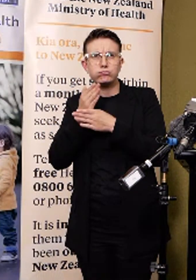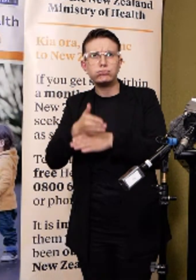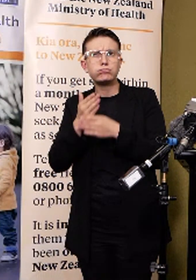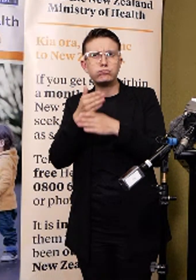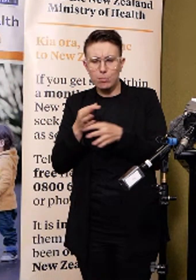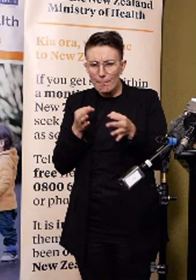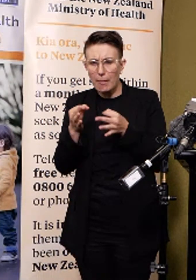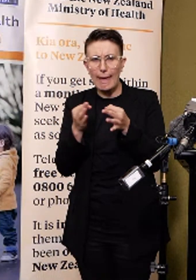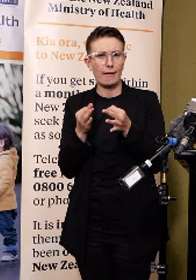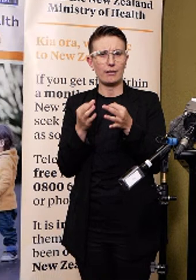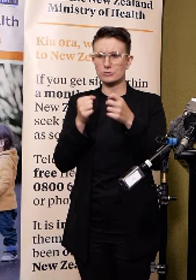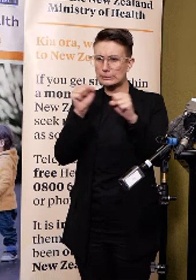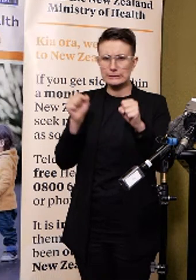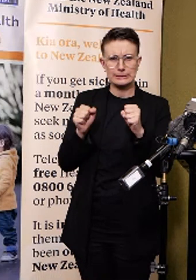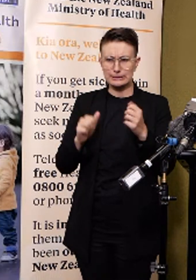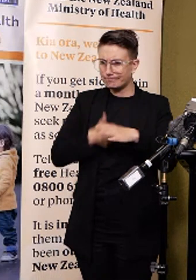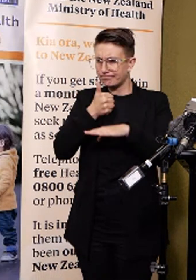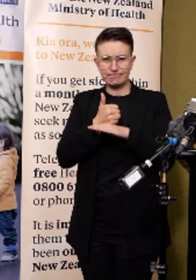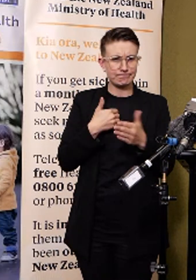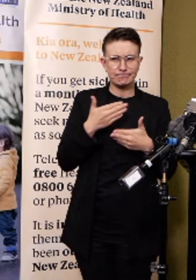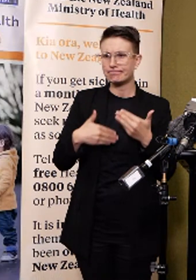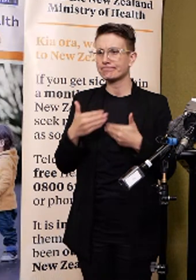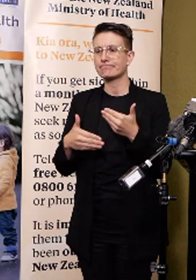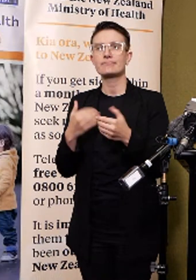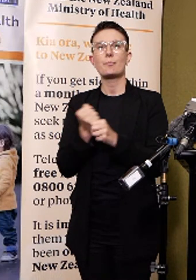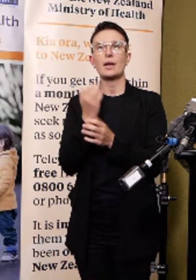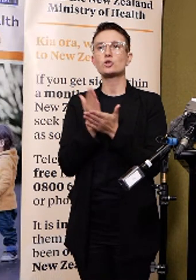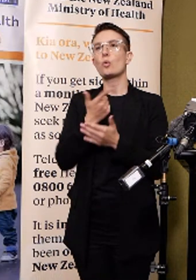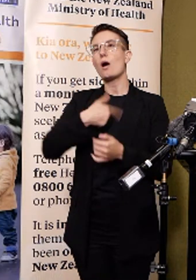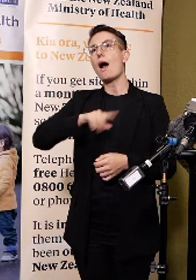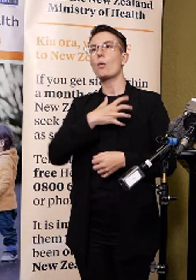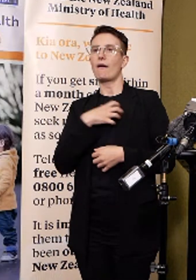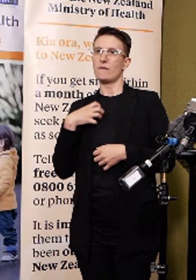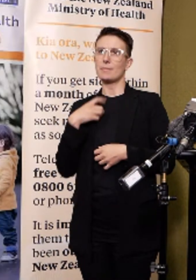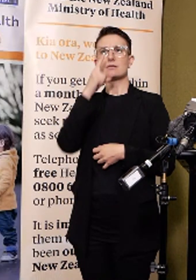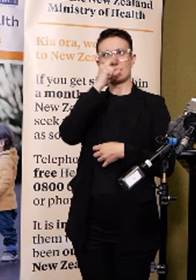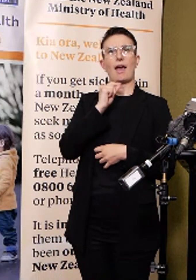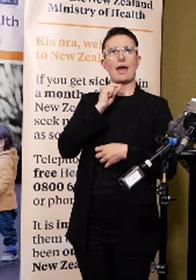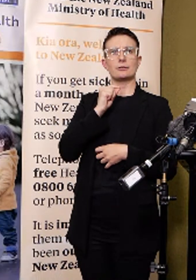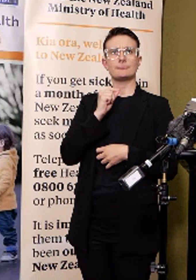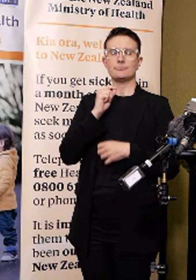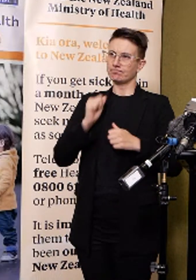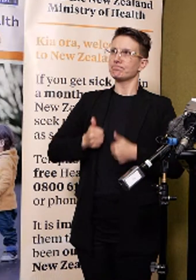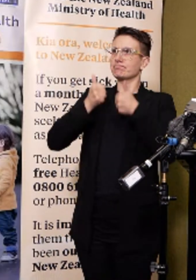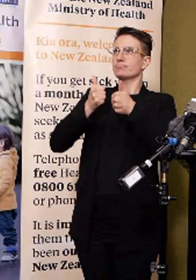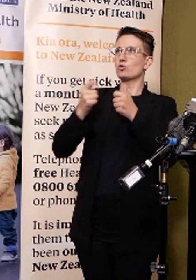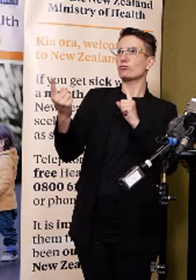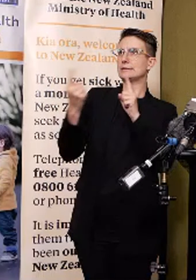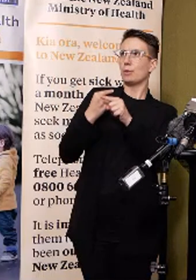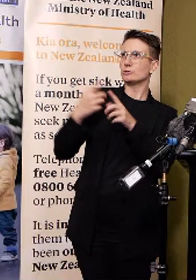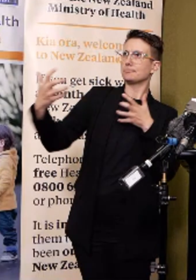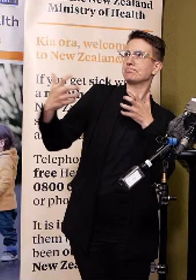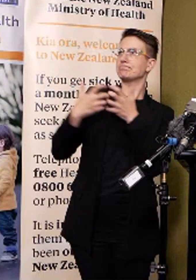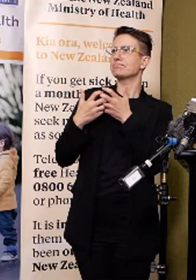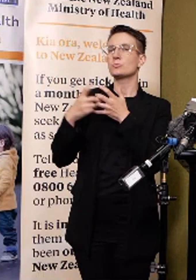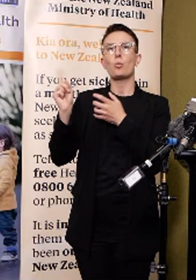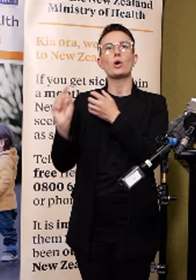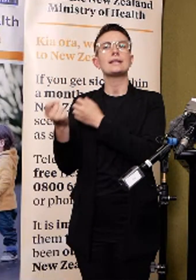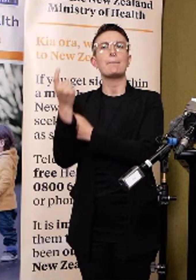the cross-government effort to respond to this still emerging, still evolving situation. So thank you very much. And I'm open to questions.